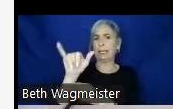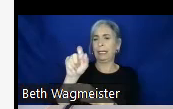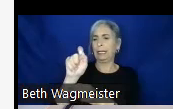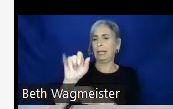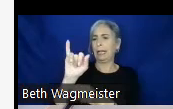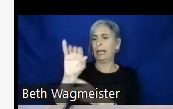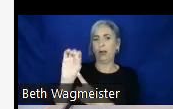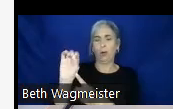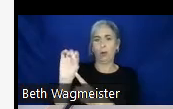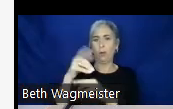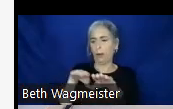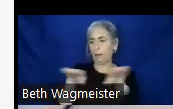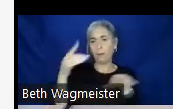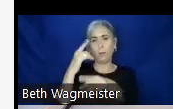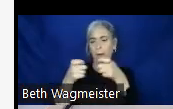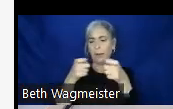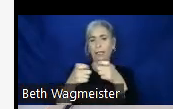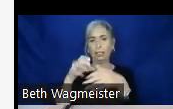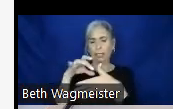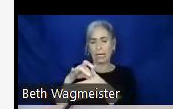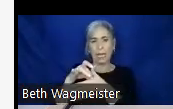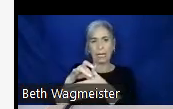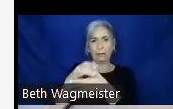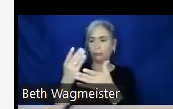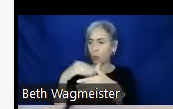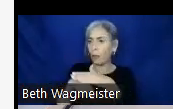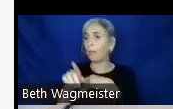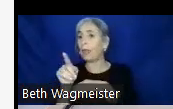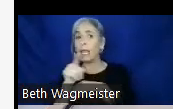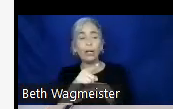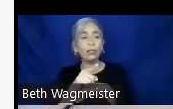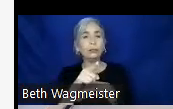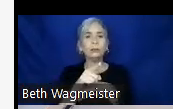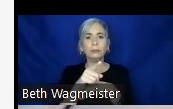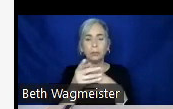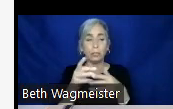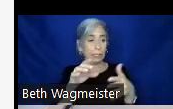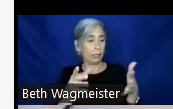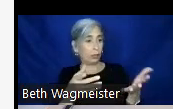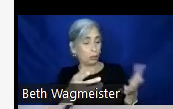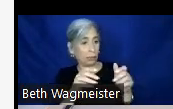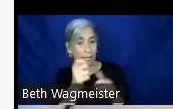a platform for managing content. You can keep content with us, edit it, manage it,